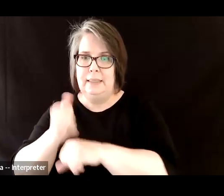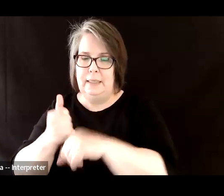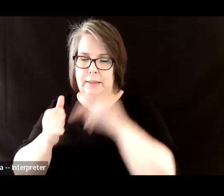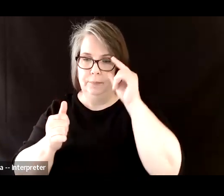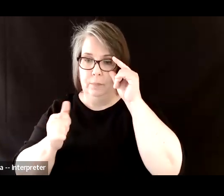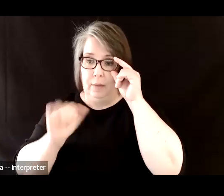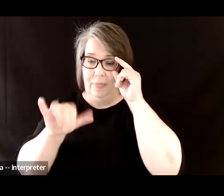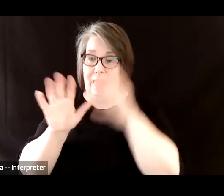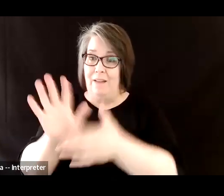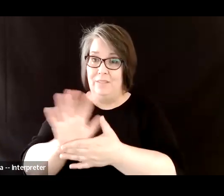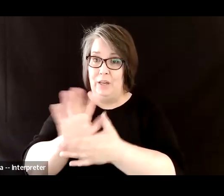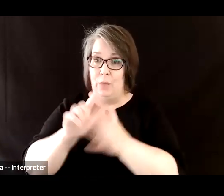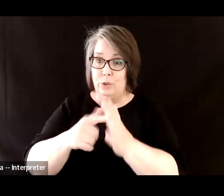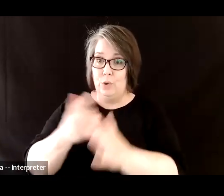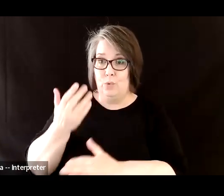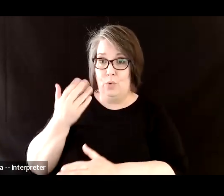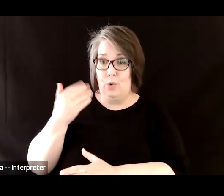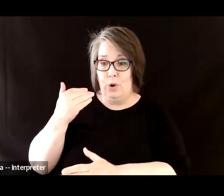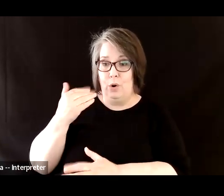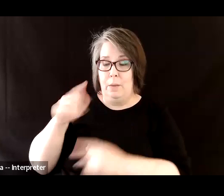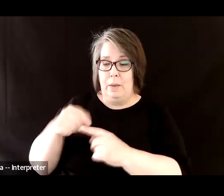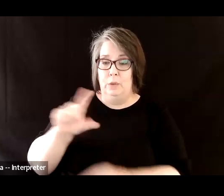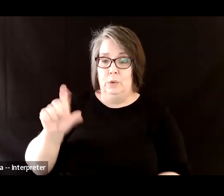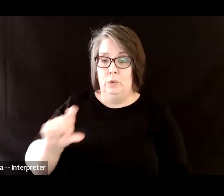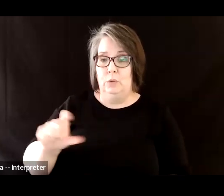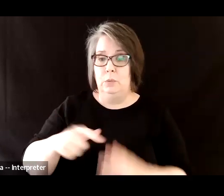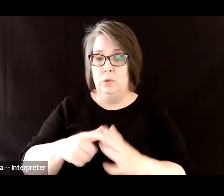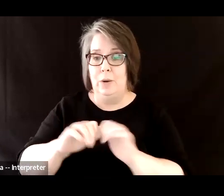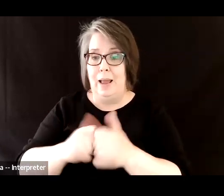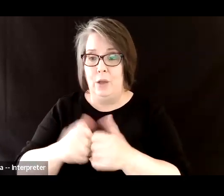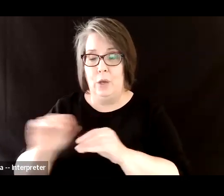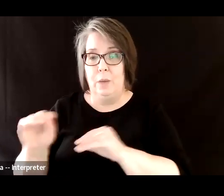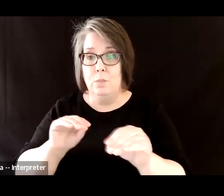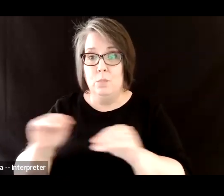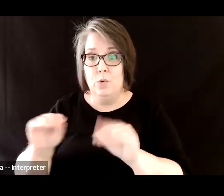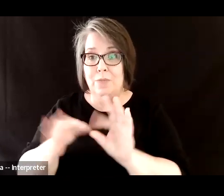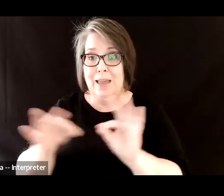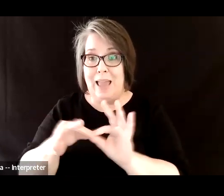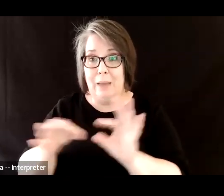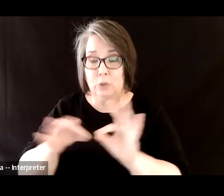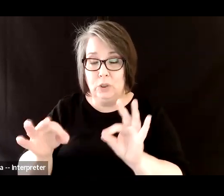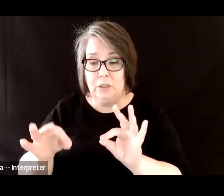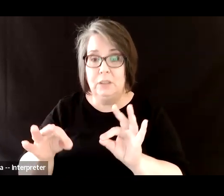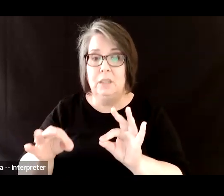earlier for zoom that it showed how you can move your caption or man. So if you turn on your